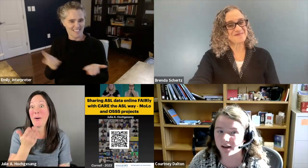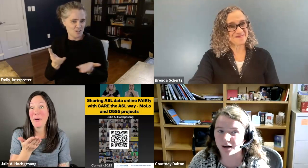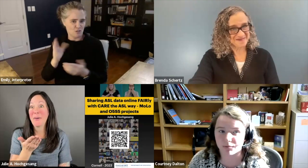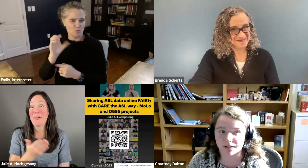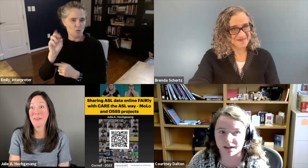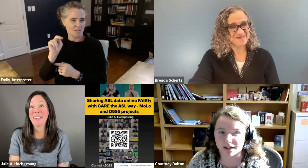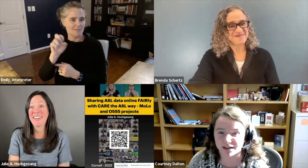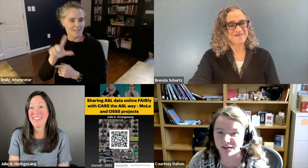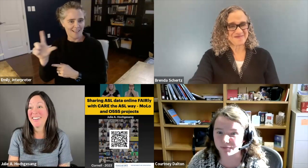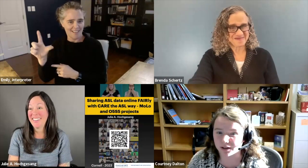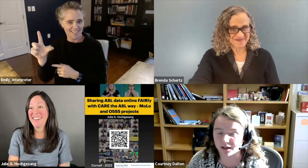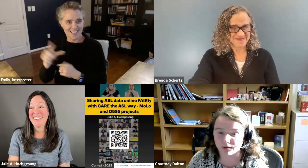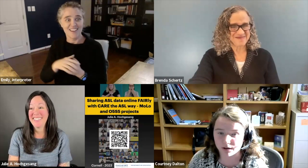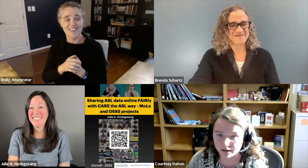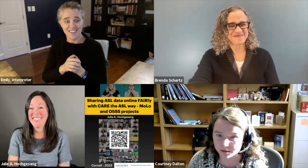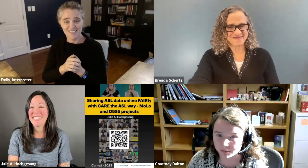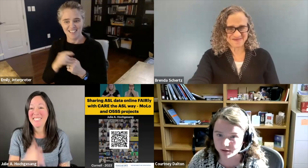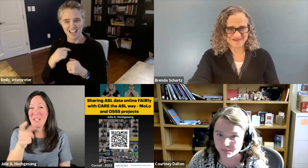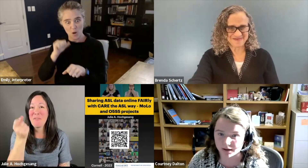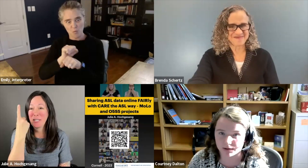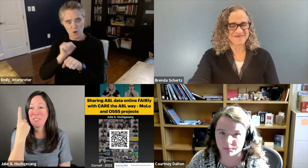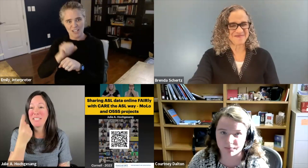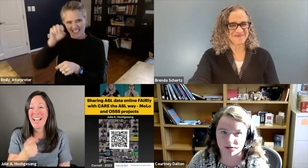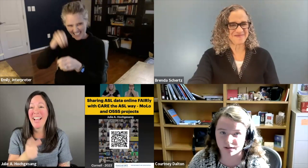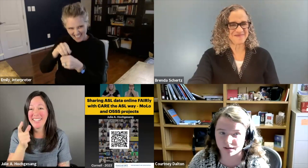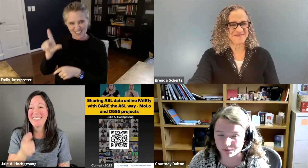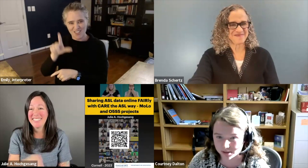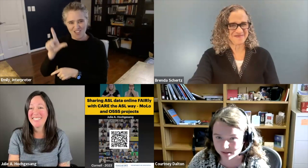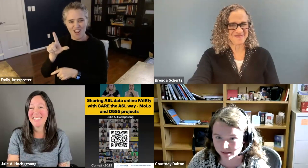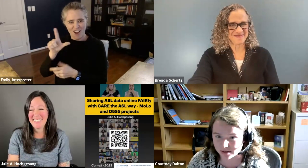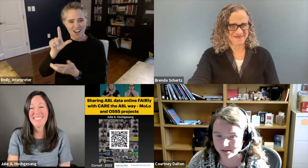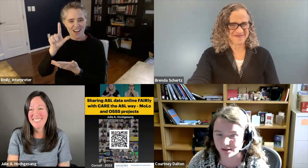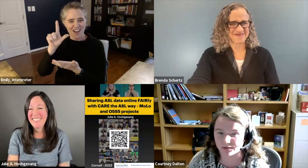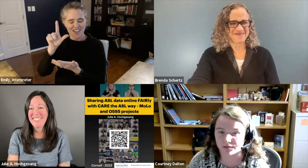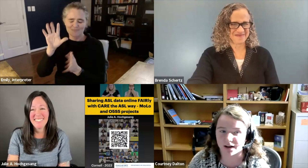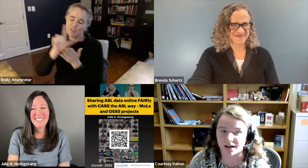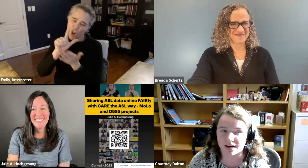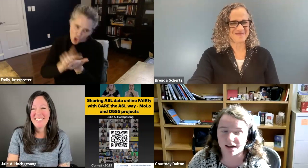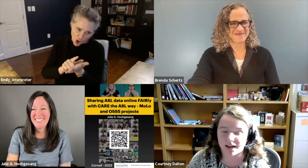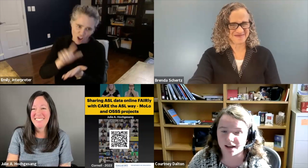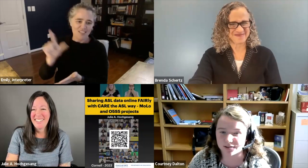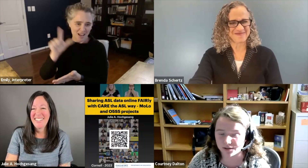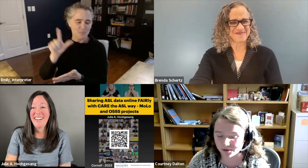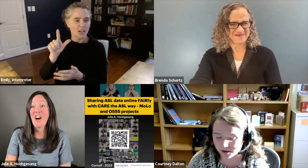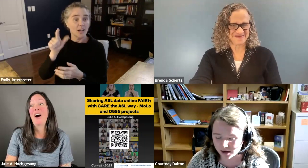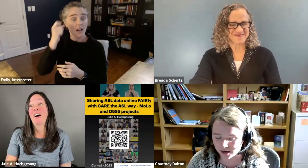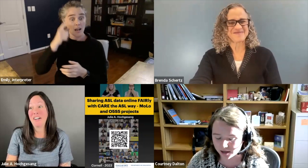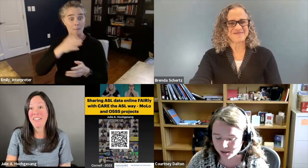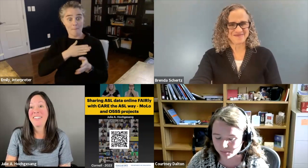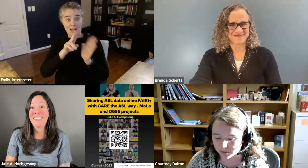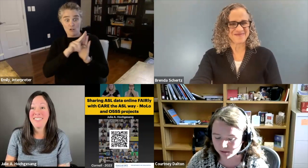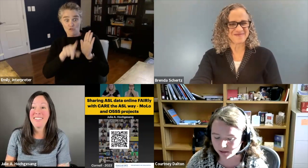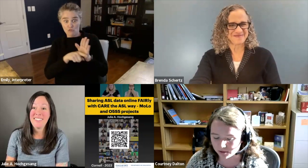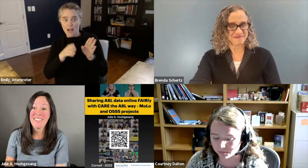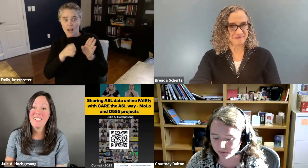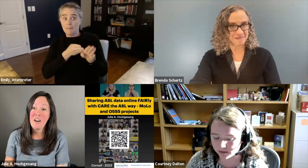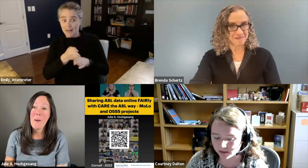and I work in the law library but I've majored in linguistics as an undergrad and so I am you know partly